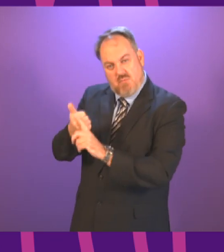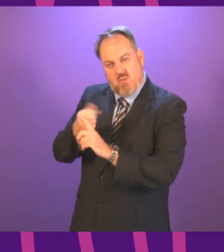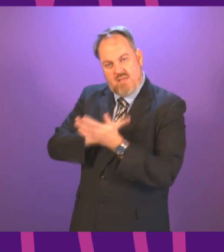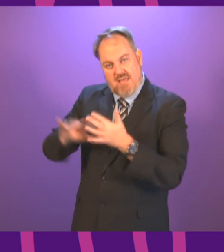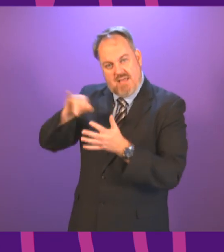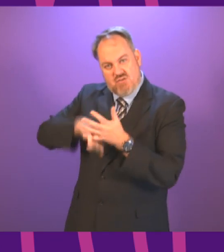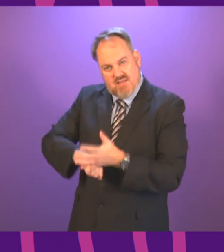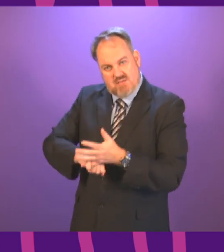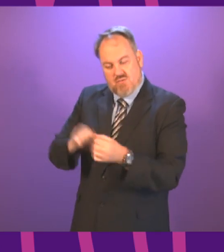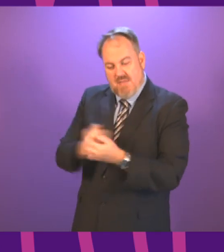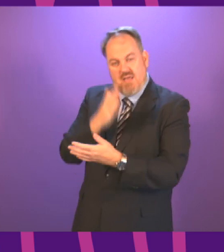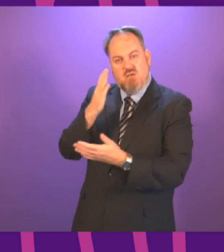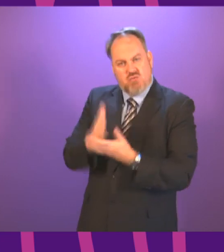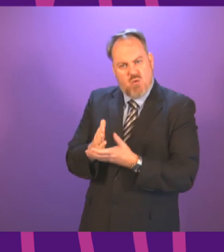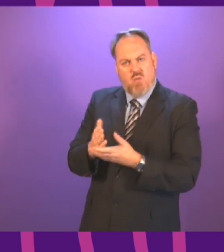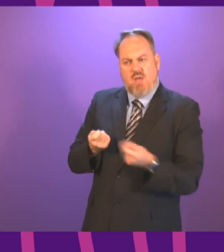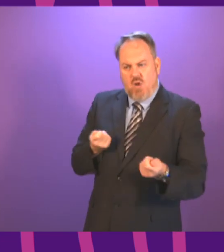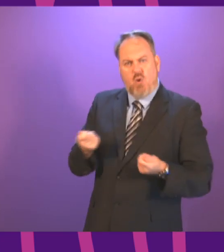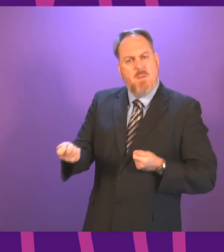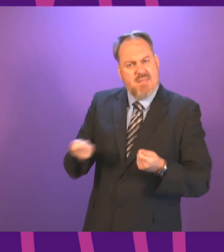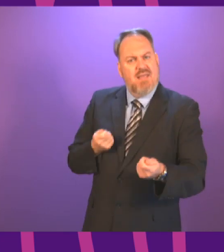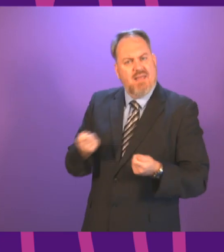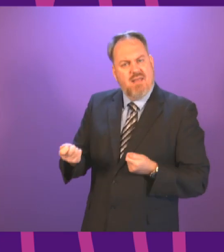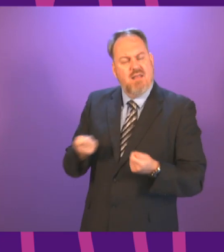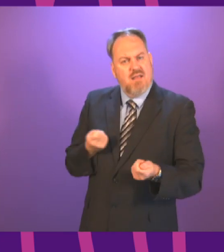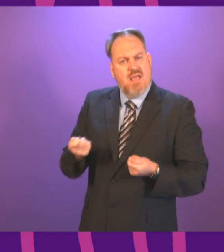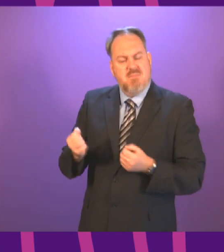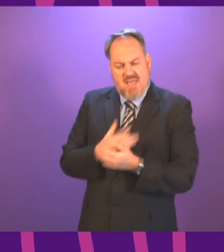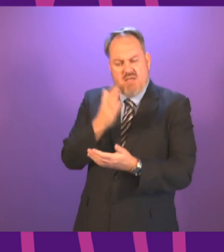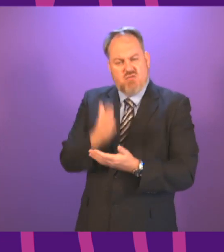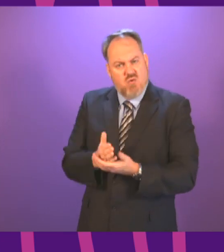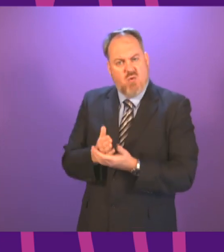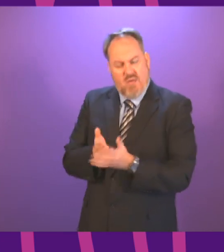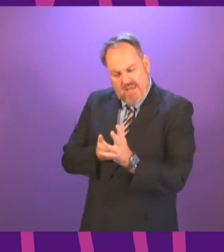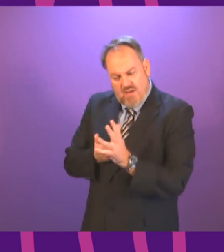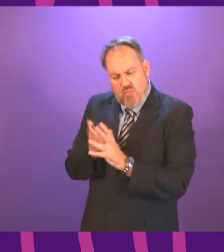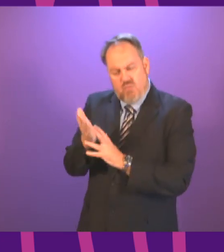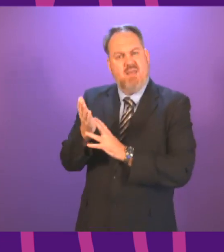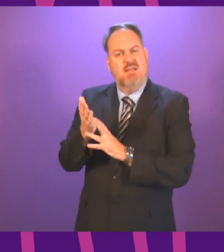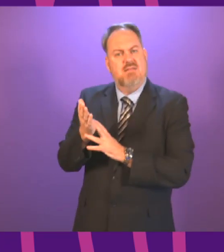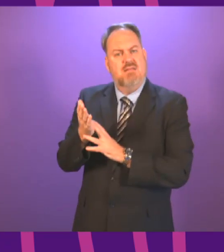is managed so that it can cope with whatever Covid throws at us over the winter, and so